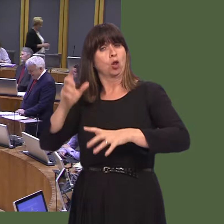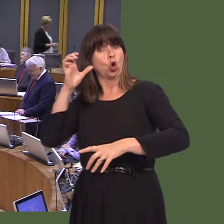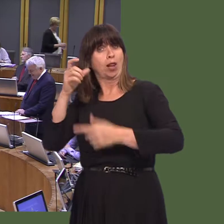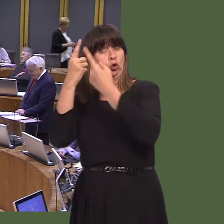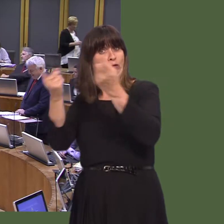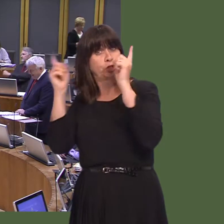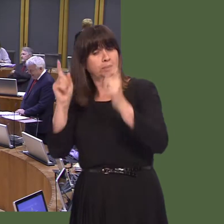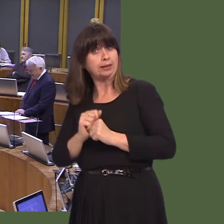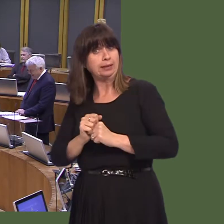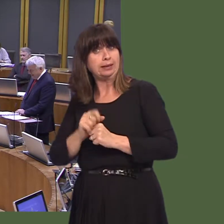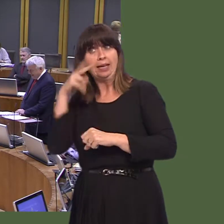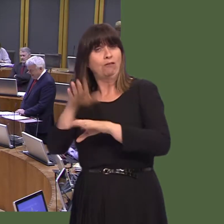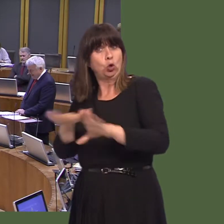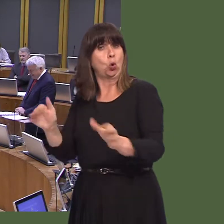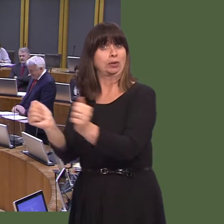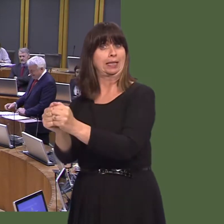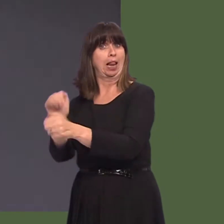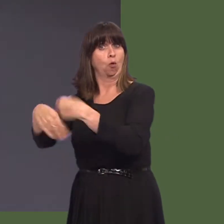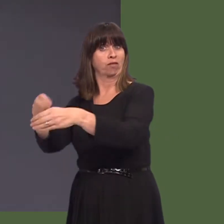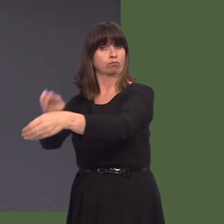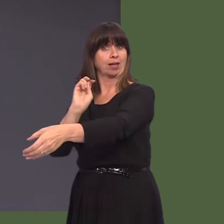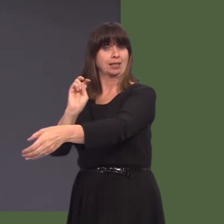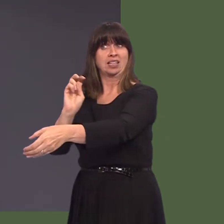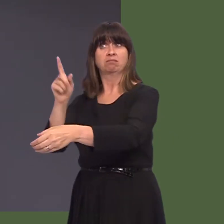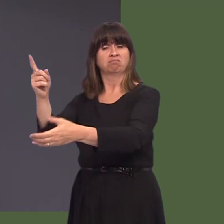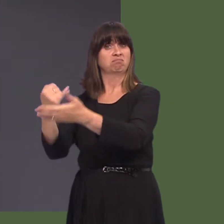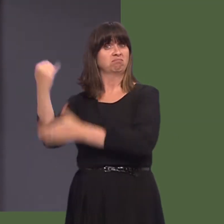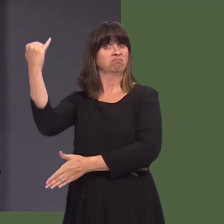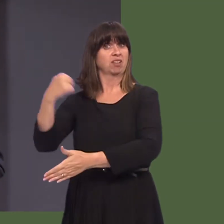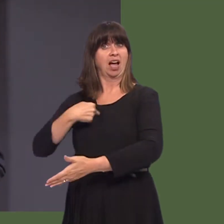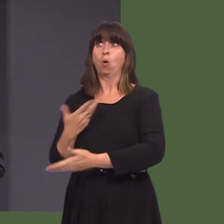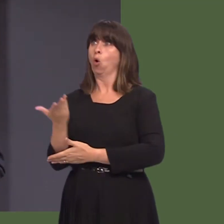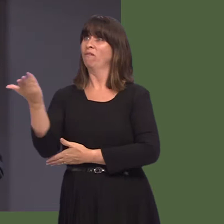in the face of a 'no deal' Brexit, and, if it is, when exactly would you expect the HE